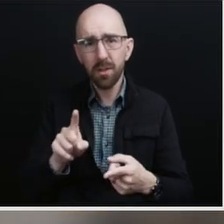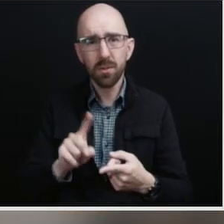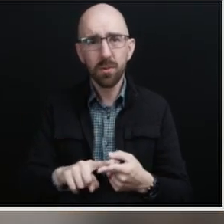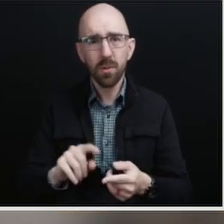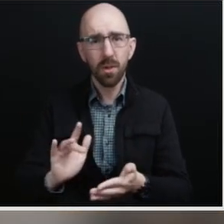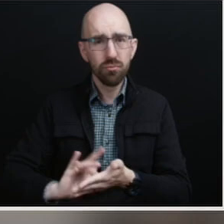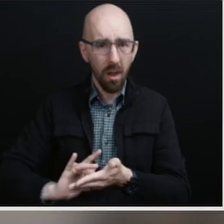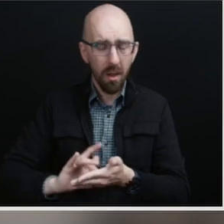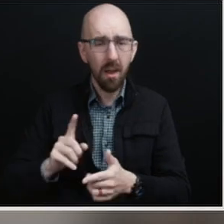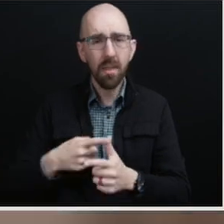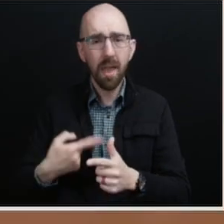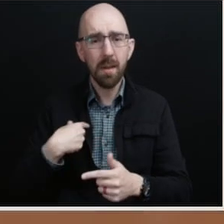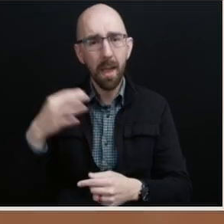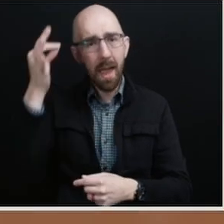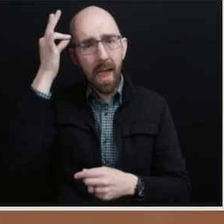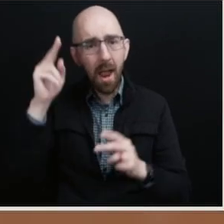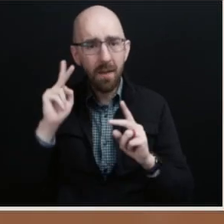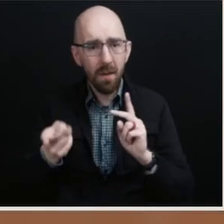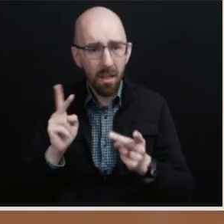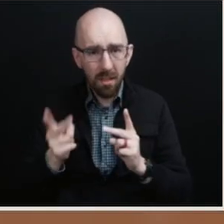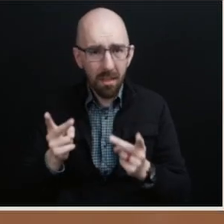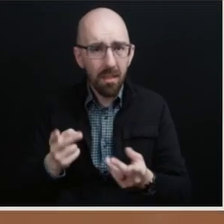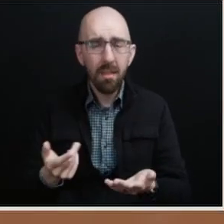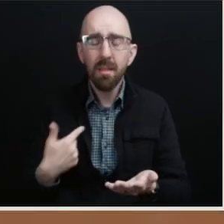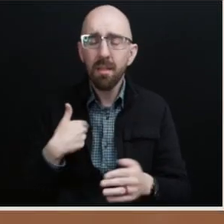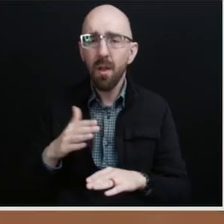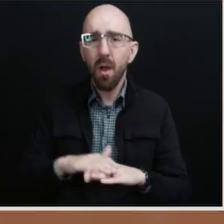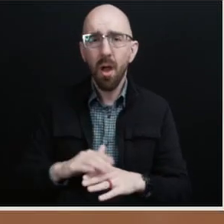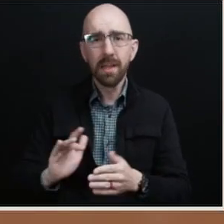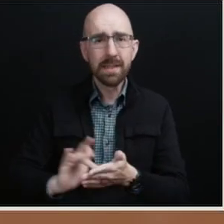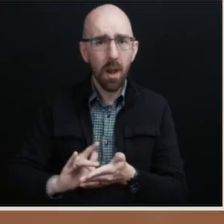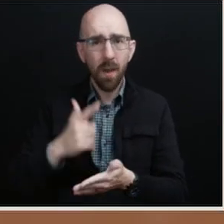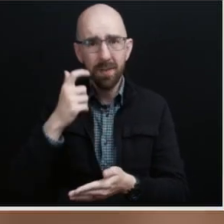losing my hair and so then I was on steroids because of that rash. So then I was getting